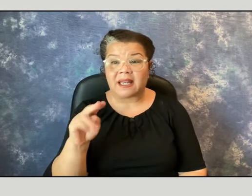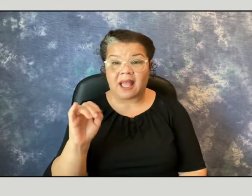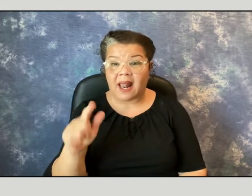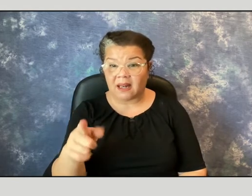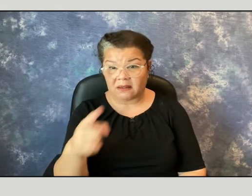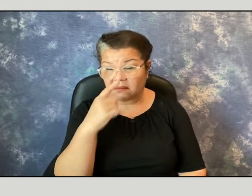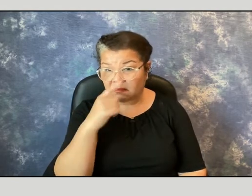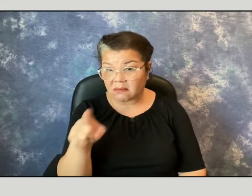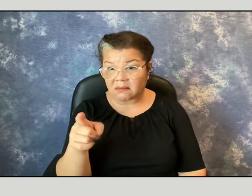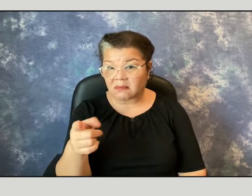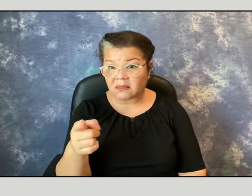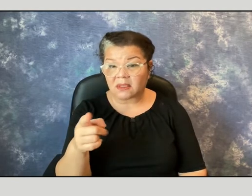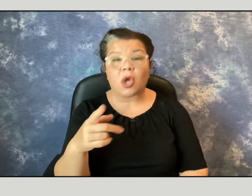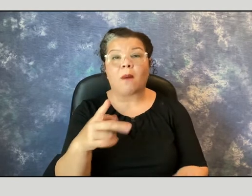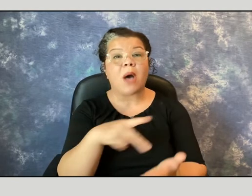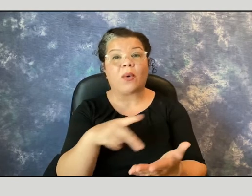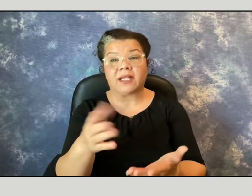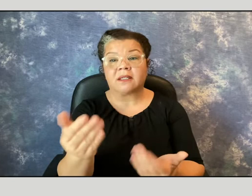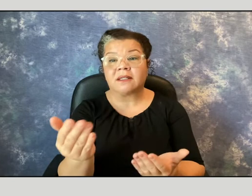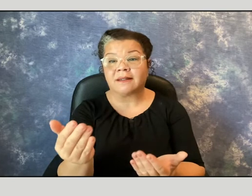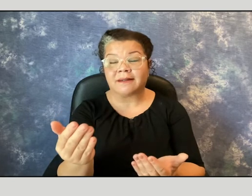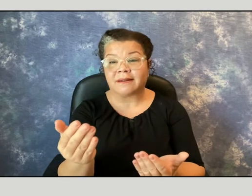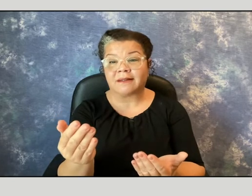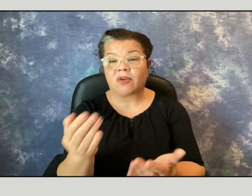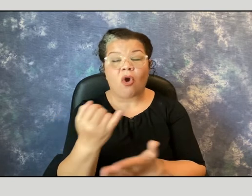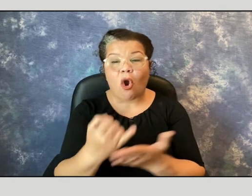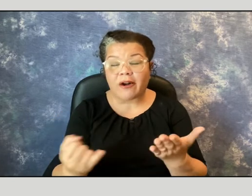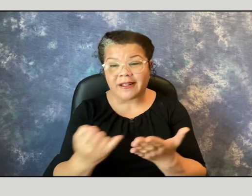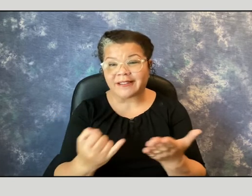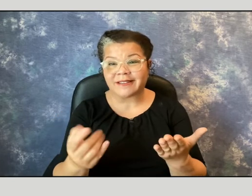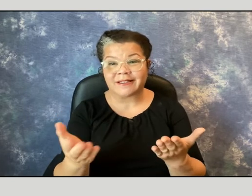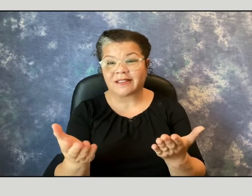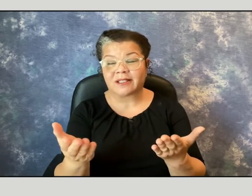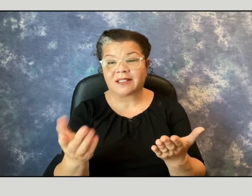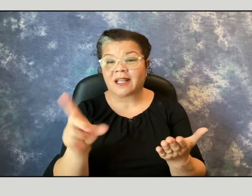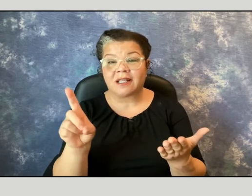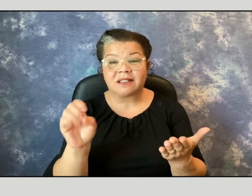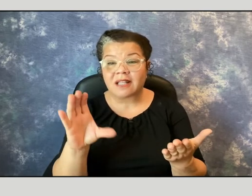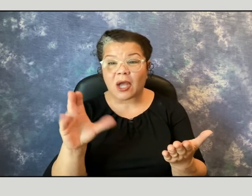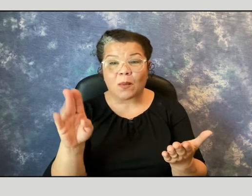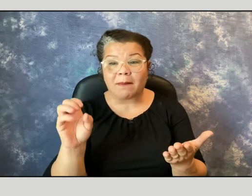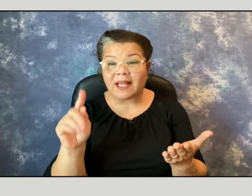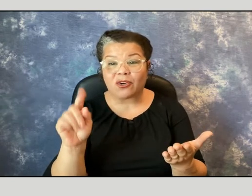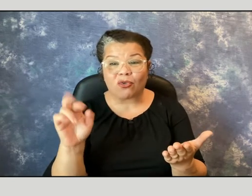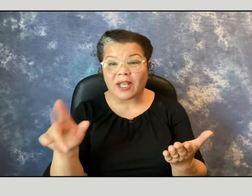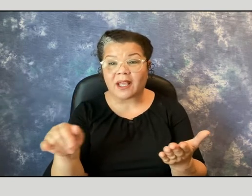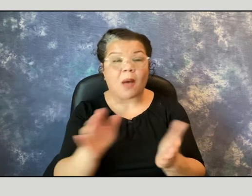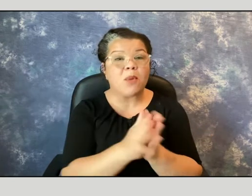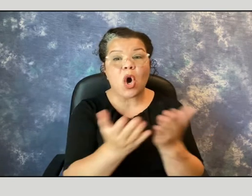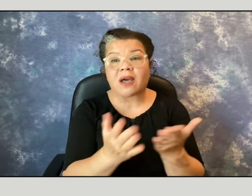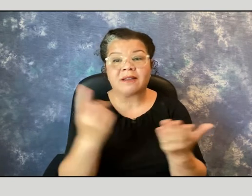A poet, an artist, a documentary, a book, something you want us to look at.